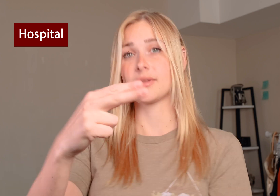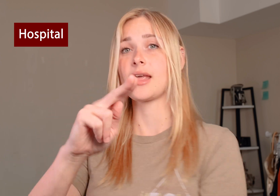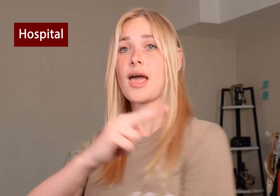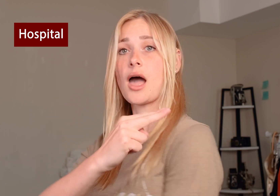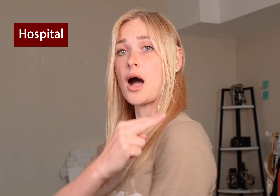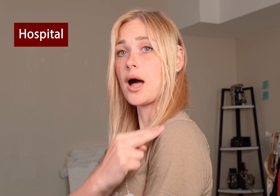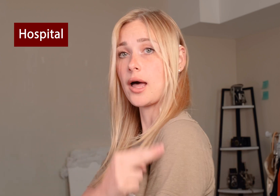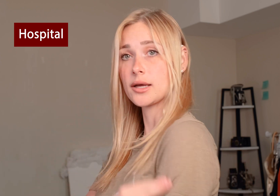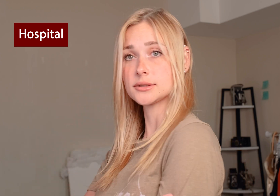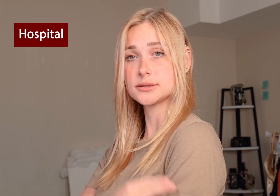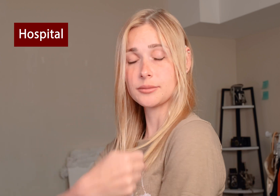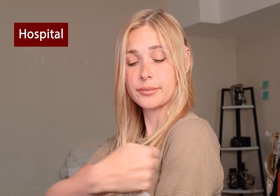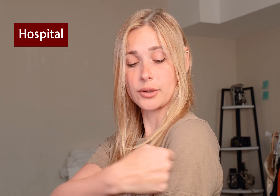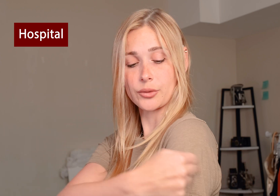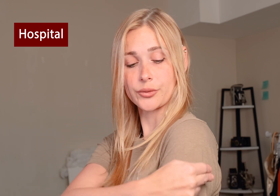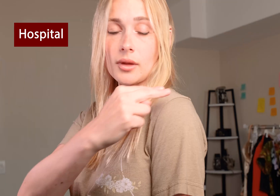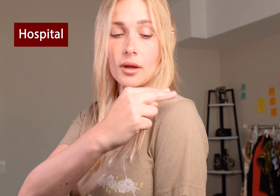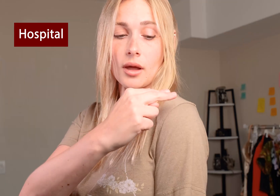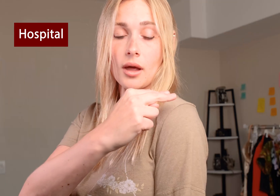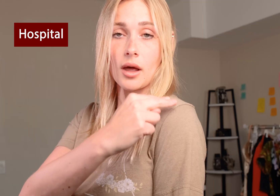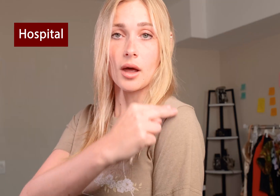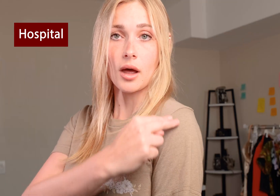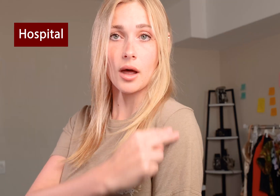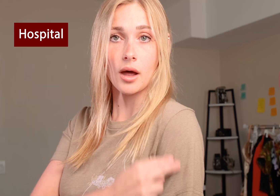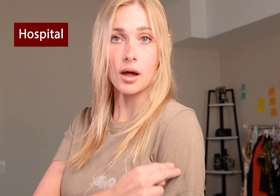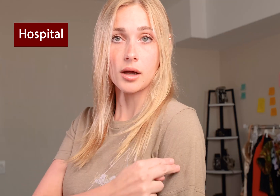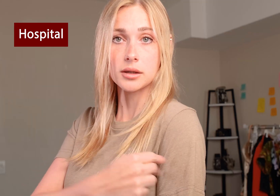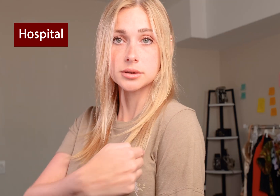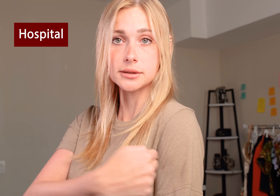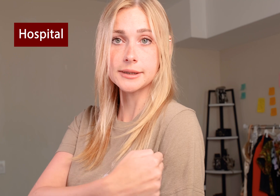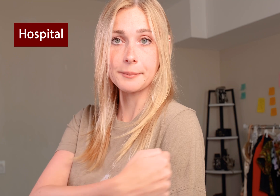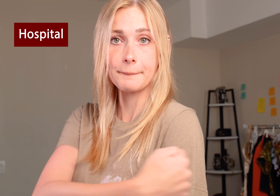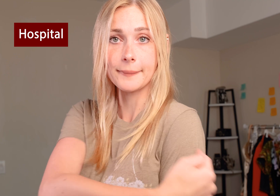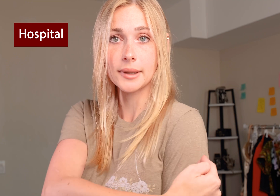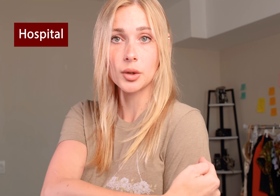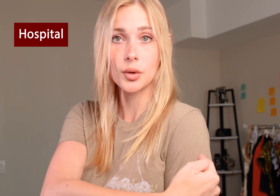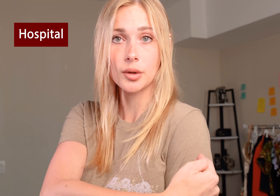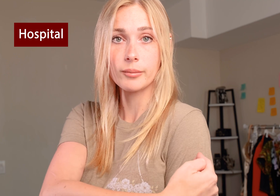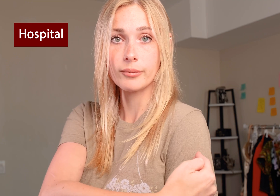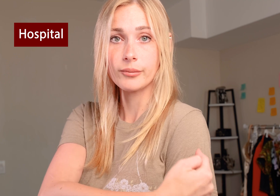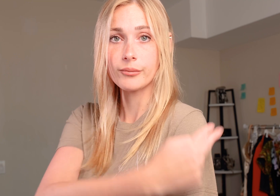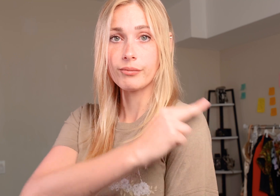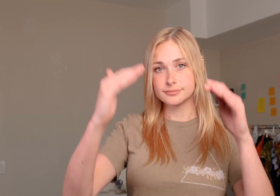and that is the sign for "Hospital" "Hospital"